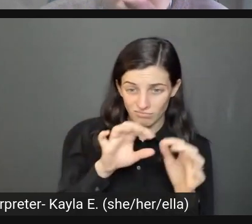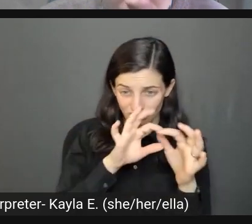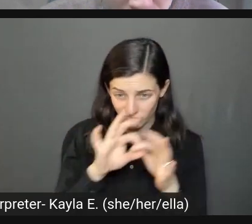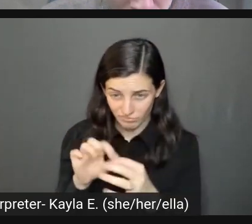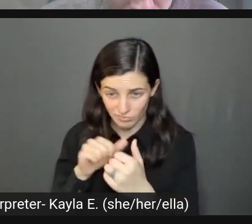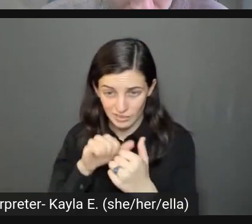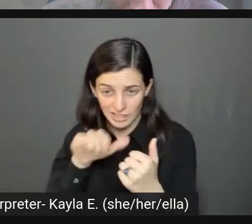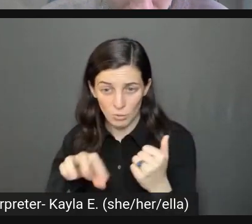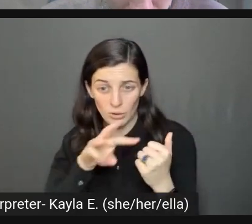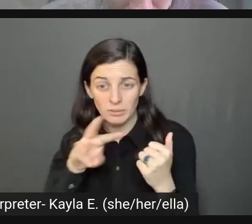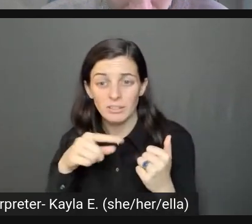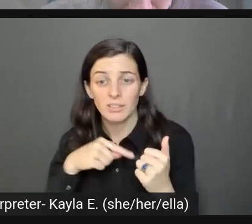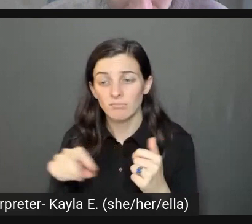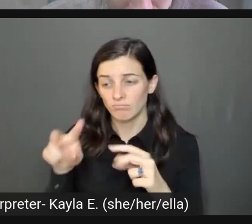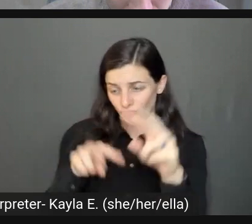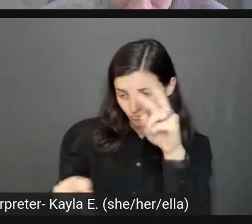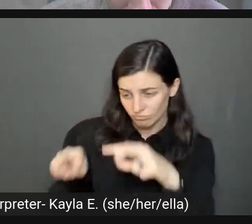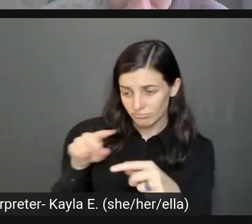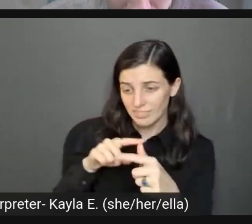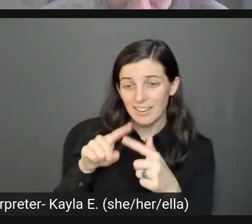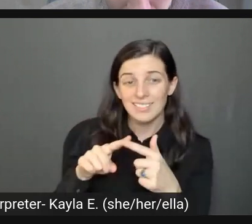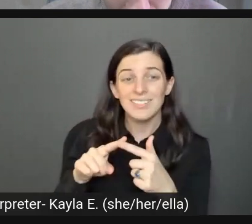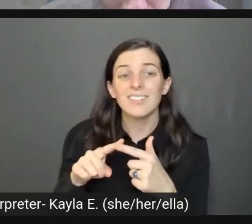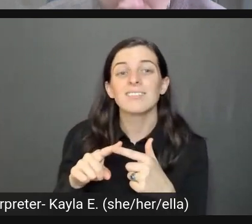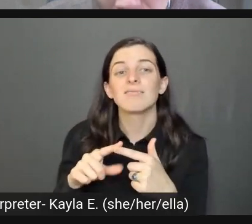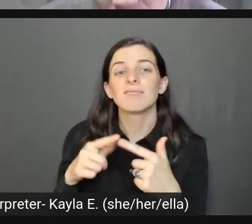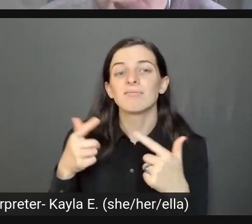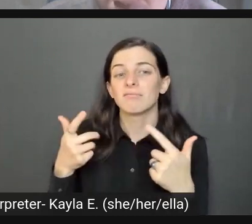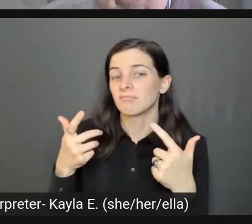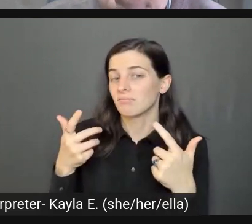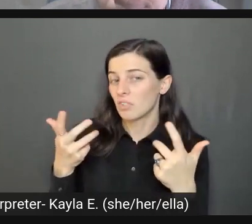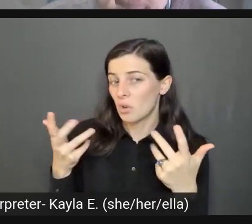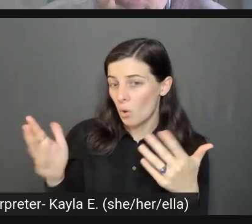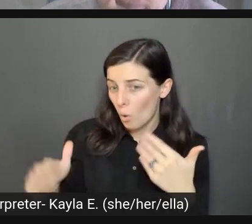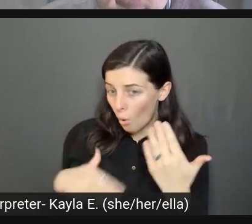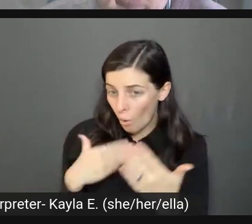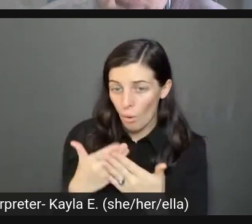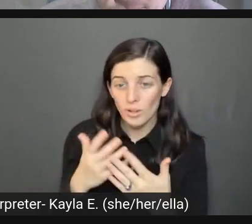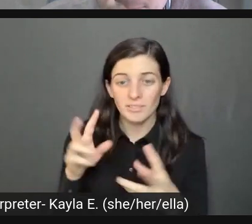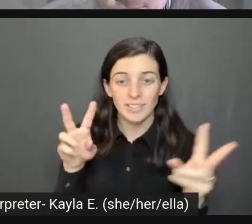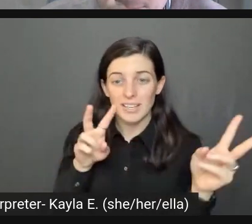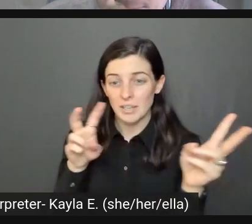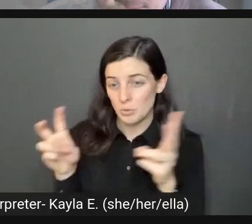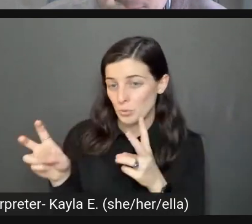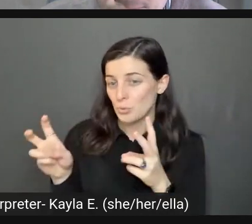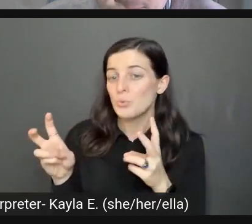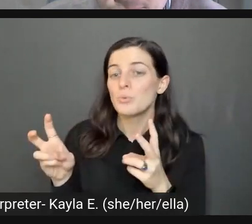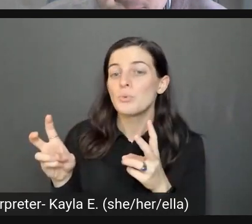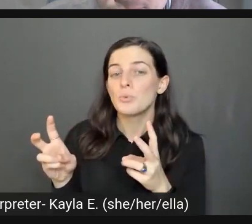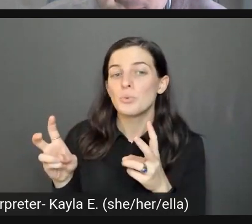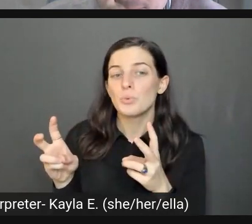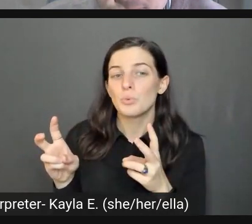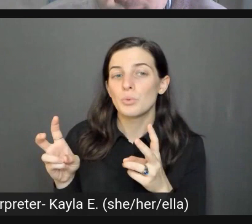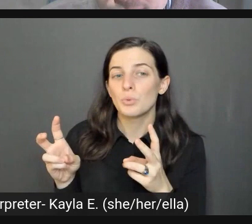Then I will create the list of all the issues with the structure of the web website.